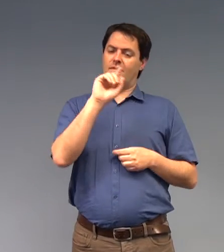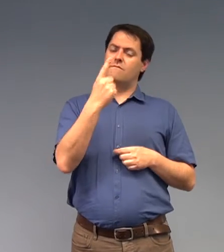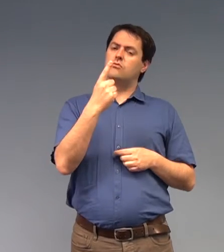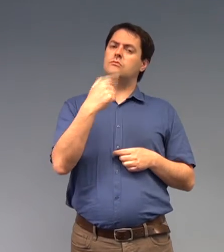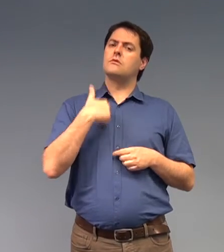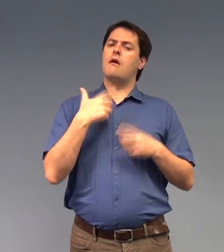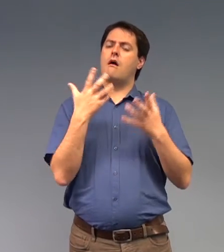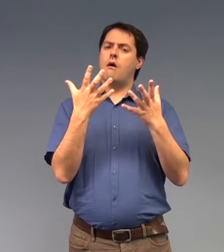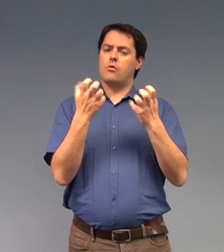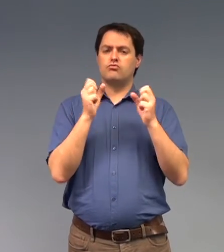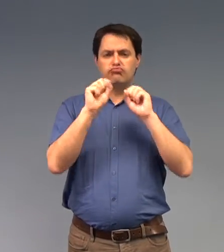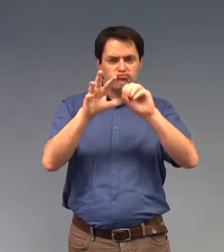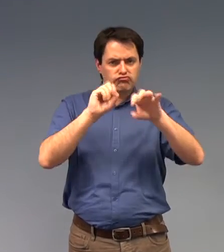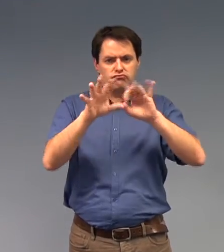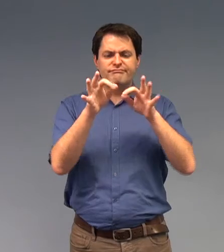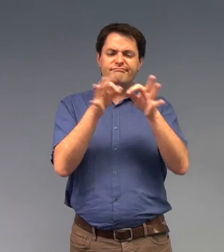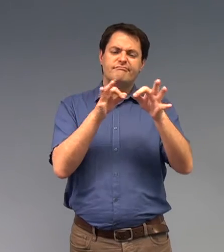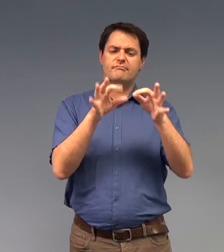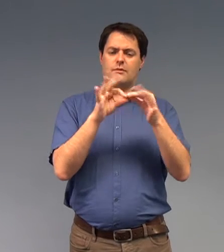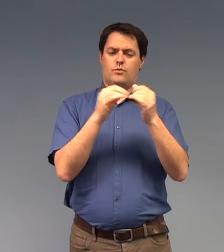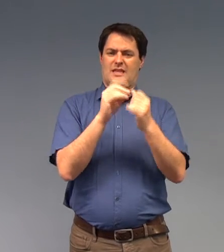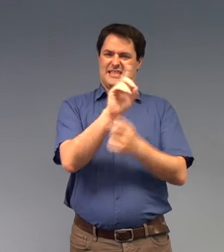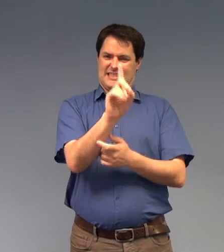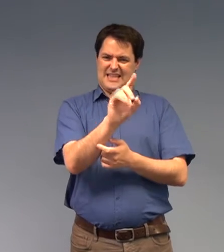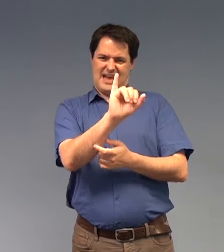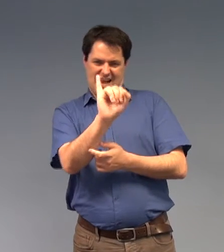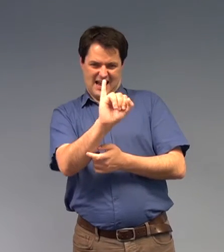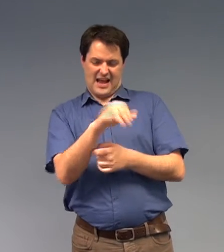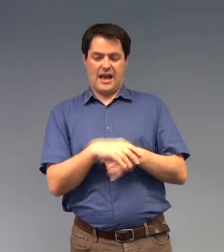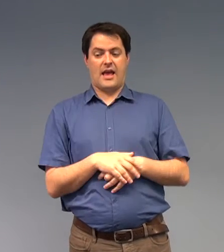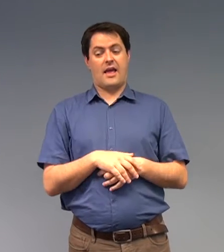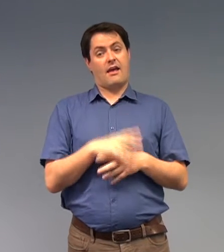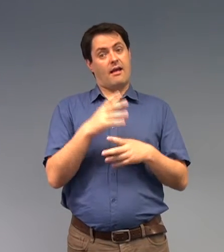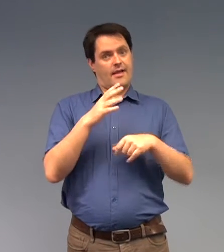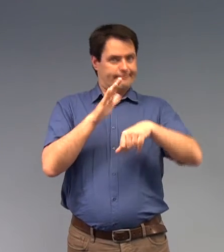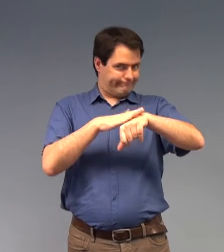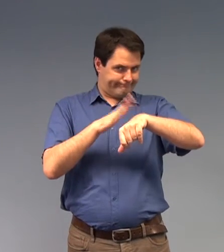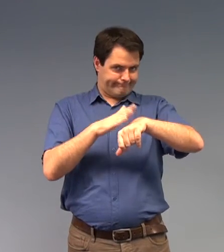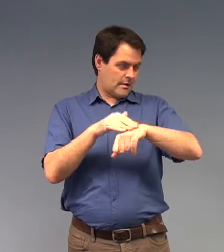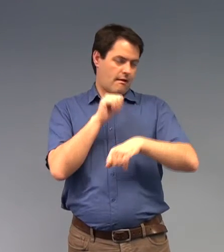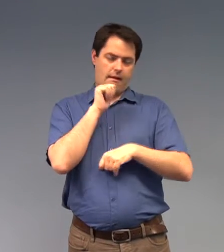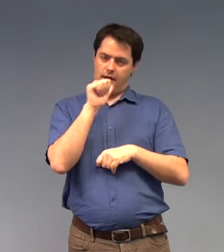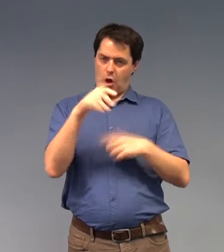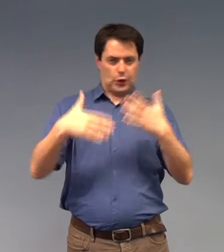Firstly, I want to talk about Deaf interpreters (DIs)